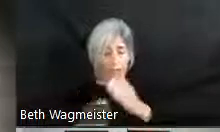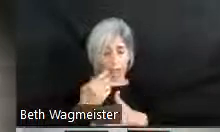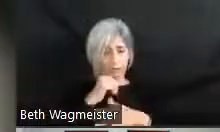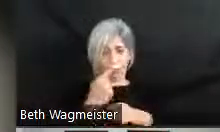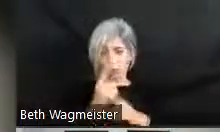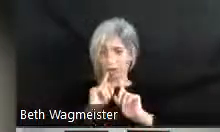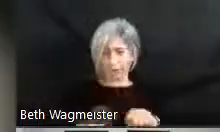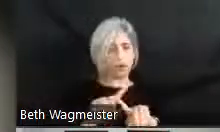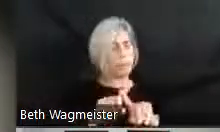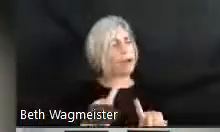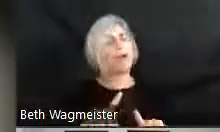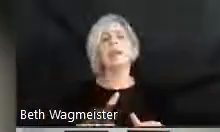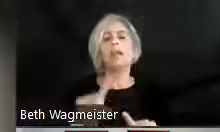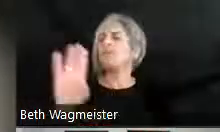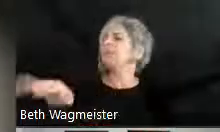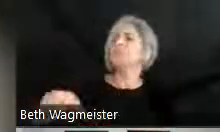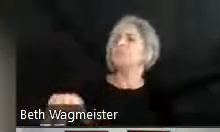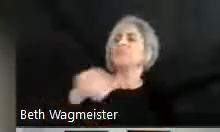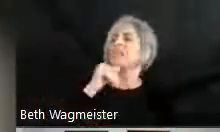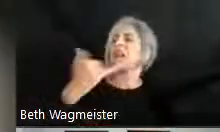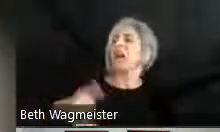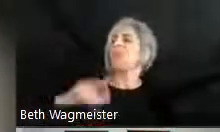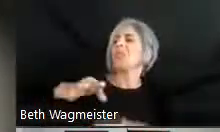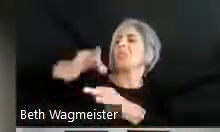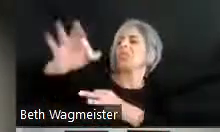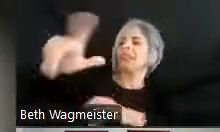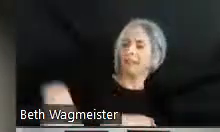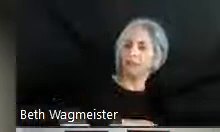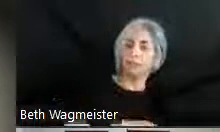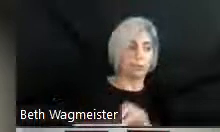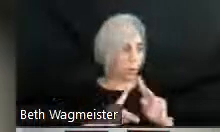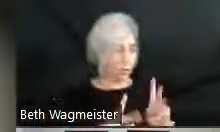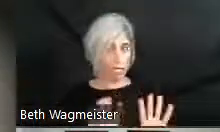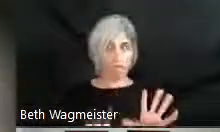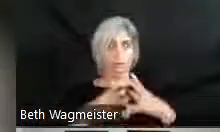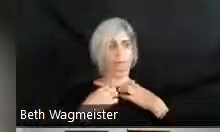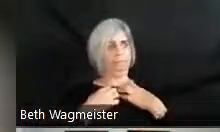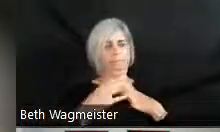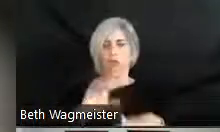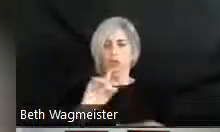right. She says not right now. Sure. What if you went to the developer and said